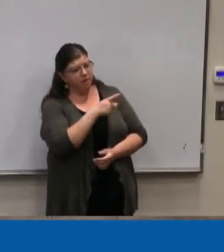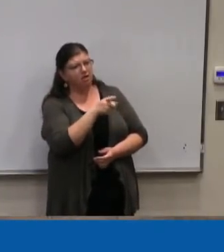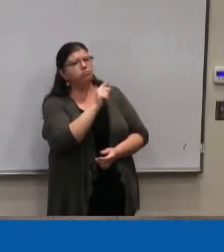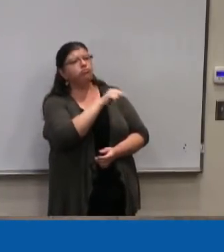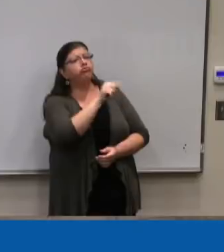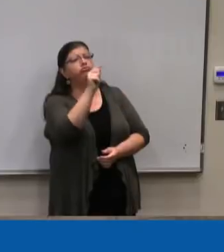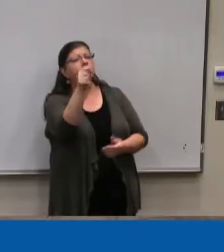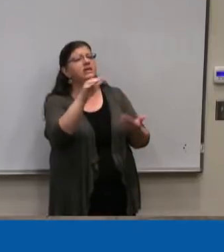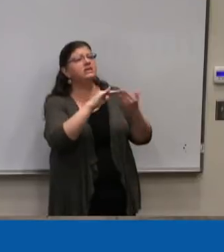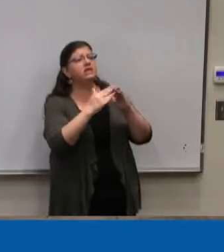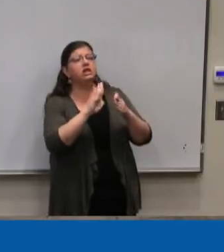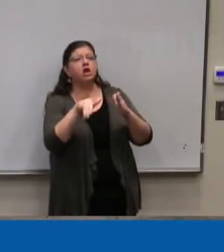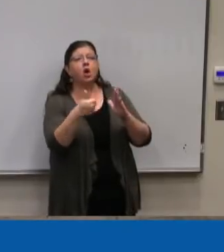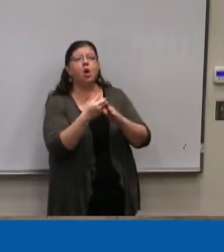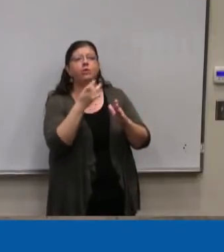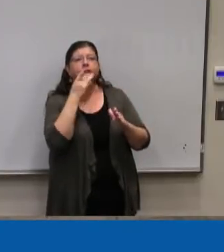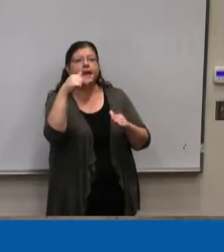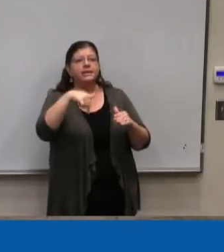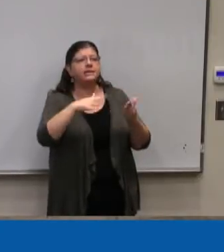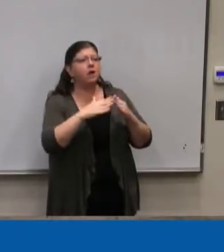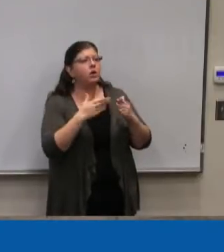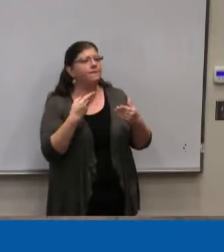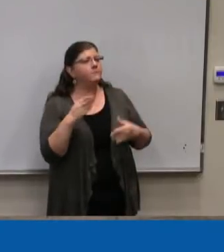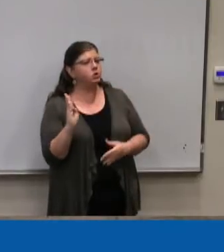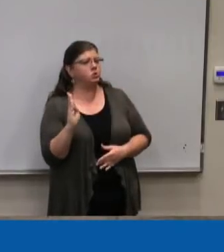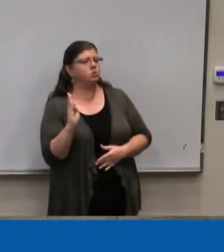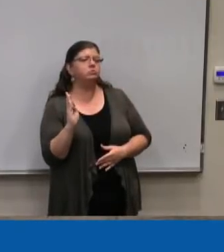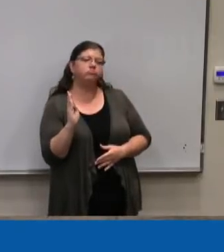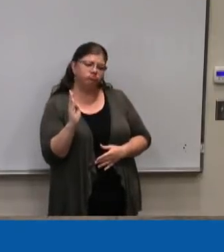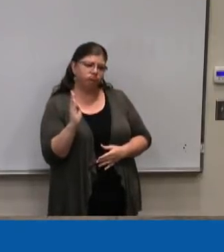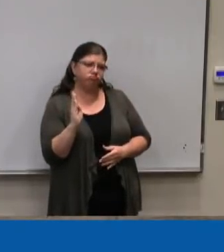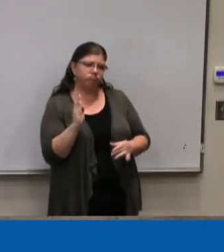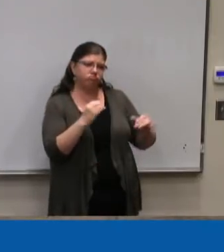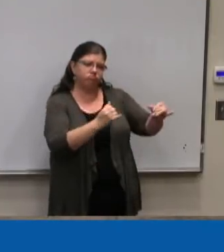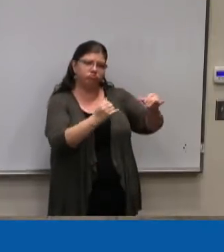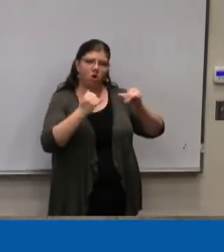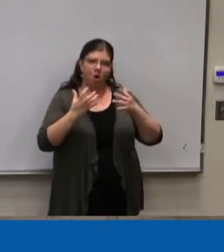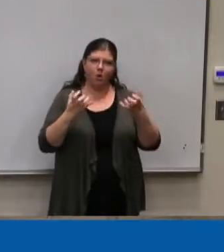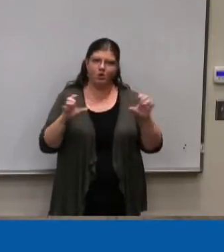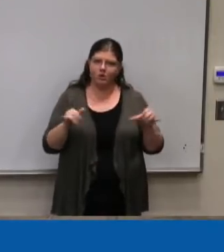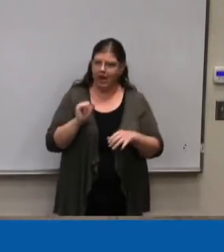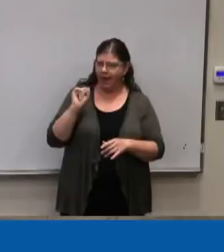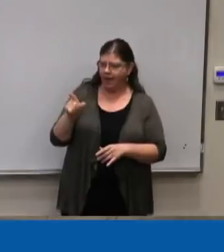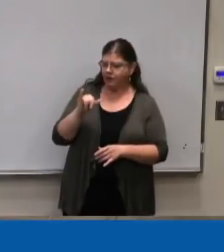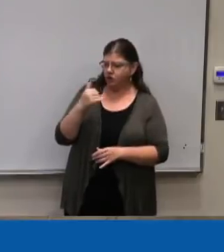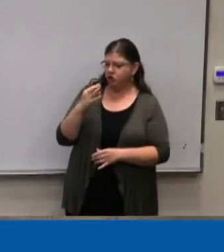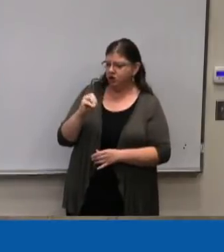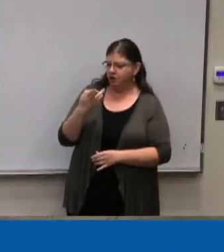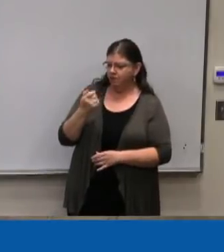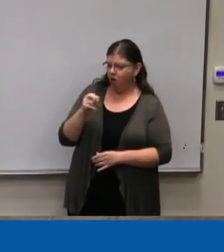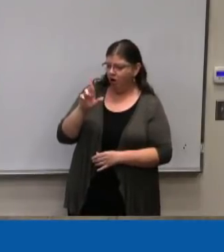that had turned all their lights in their downtown blue and I wondered if we could do that. And I asked Jim Harvey, and Jim Harvey asked Jeff Allen